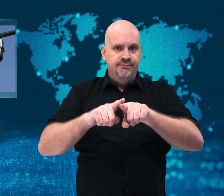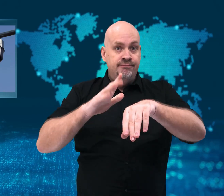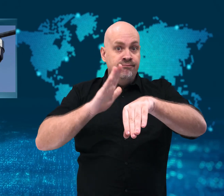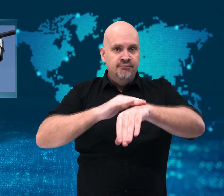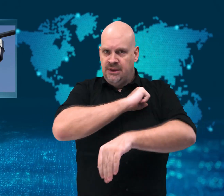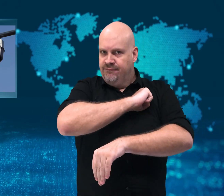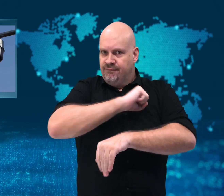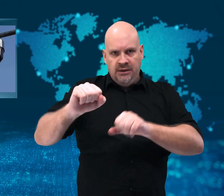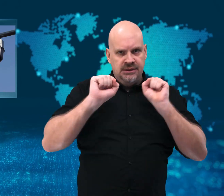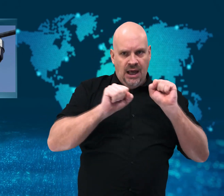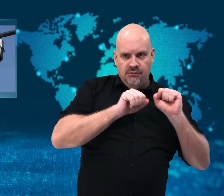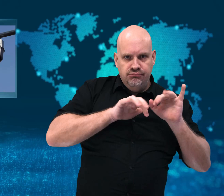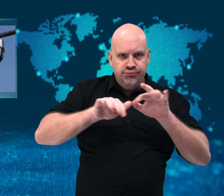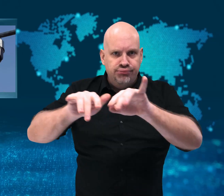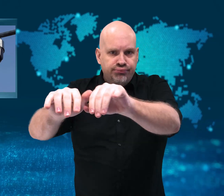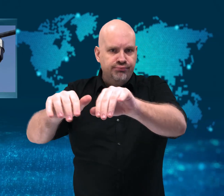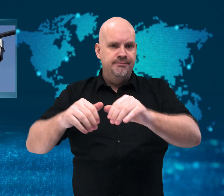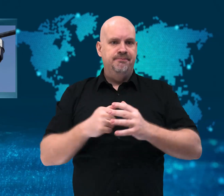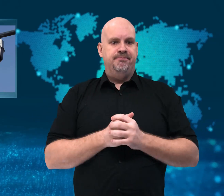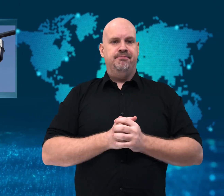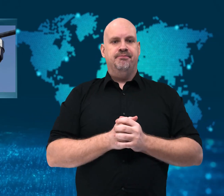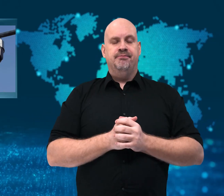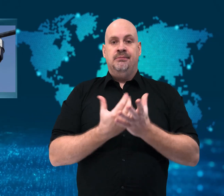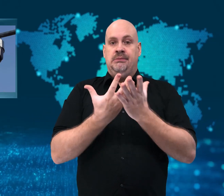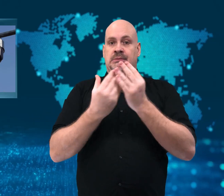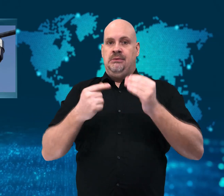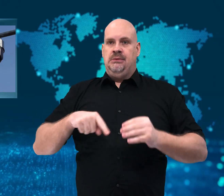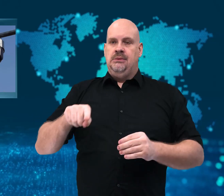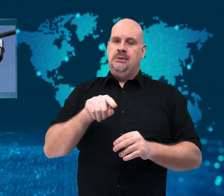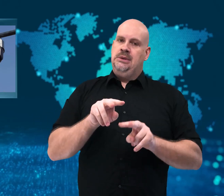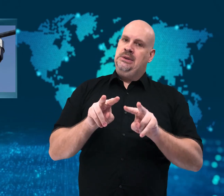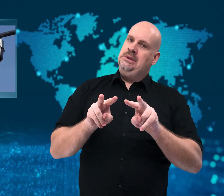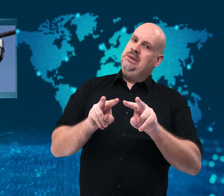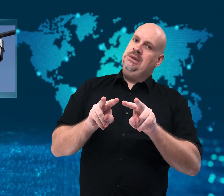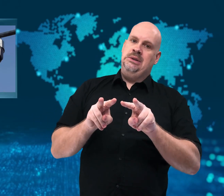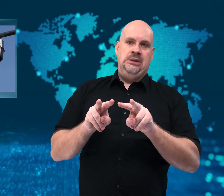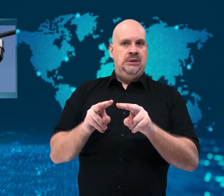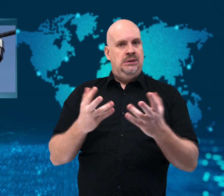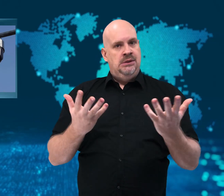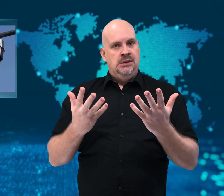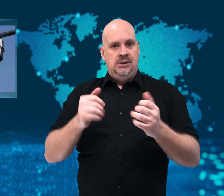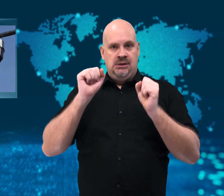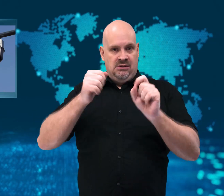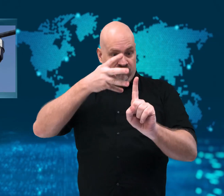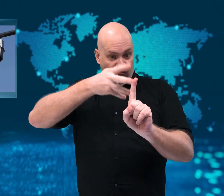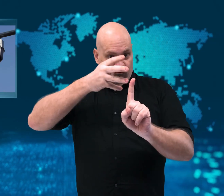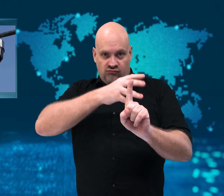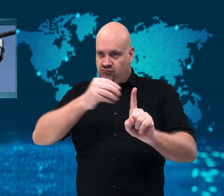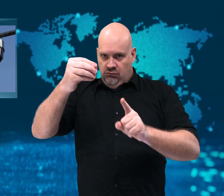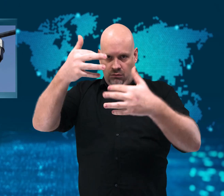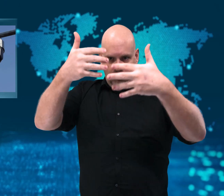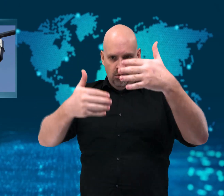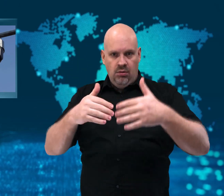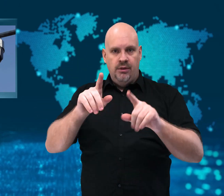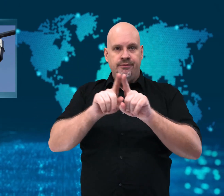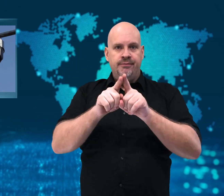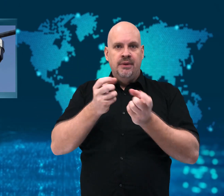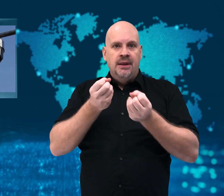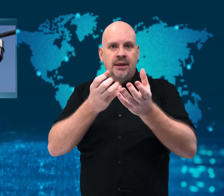Many are concerned because people’s personal details could be